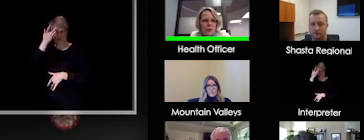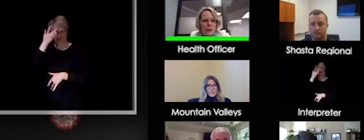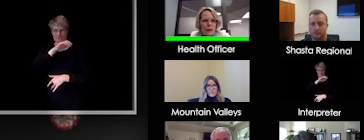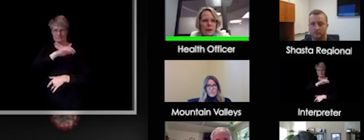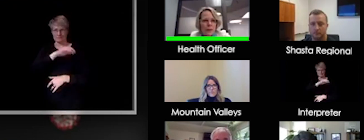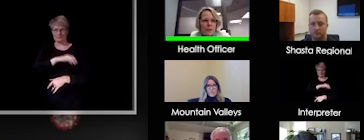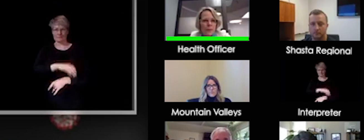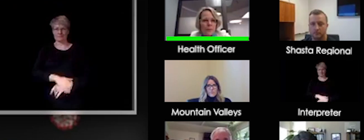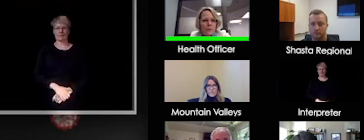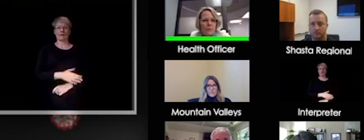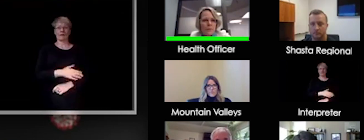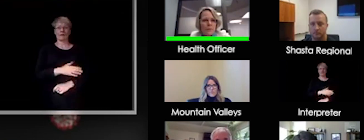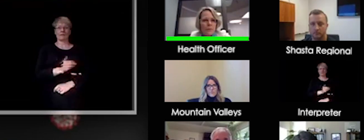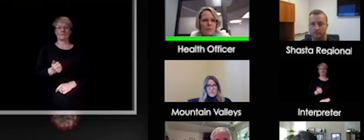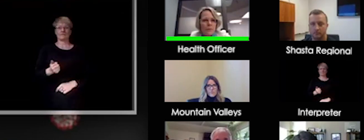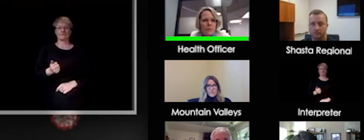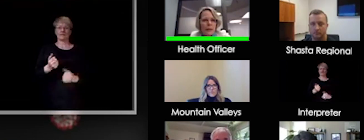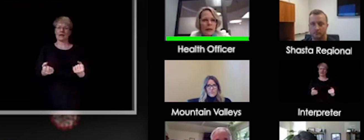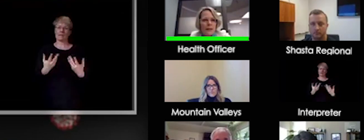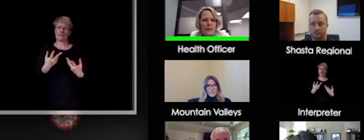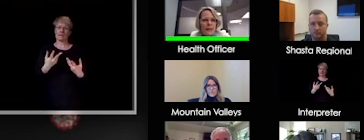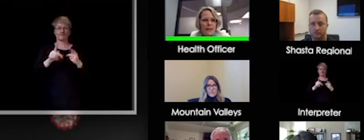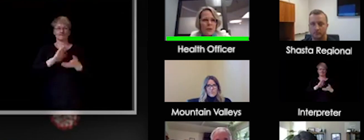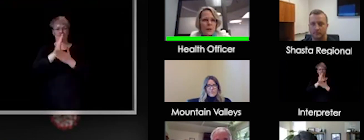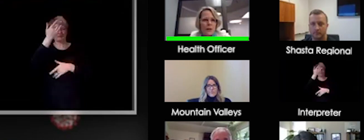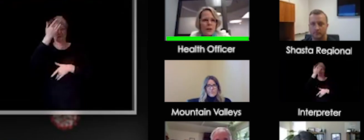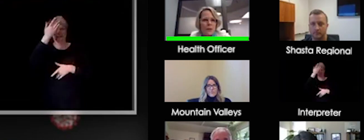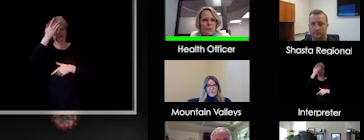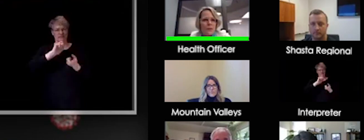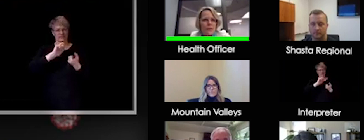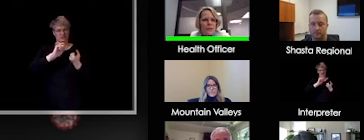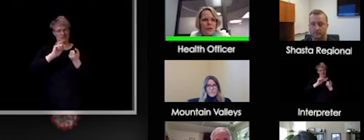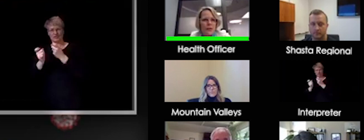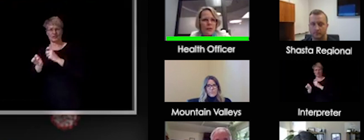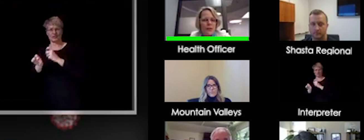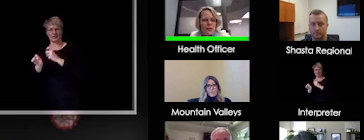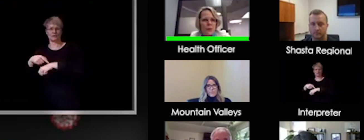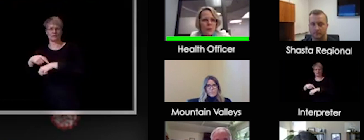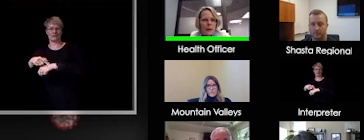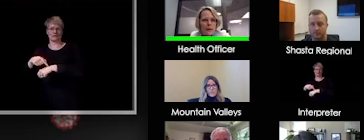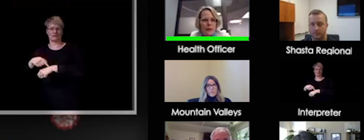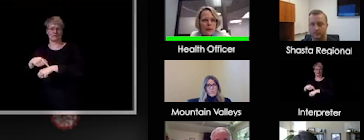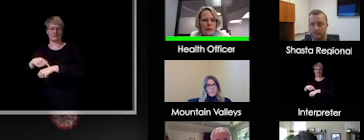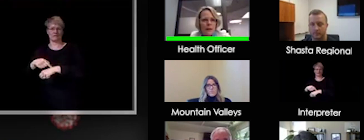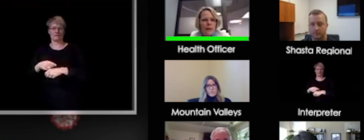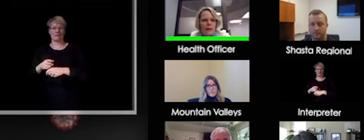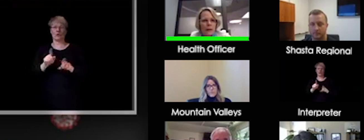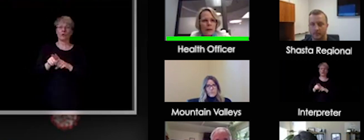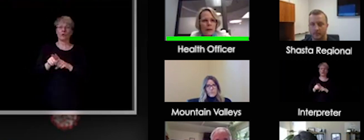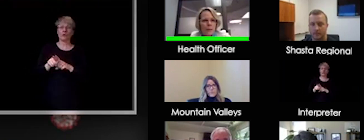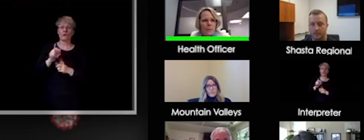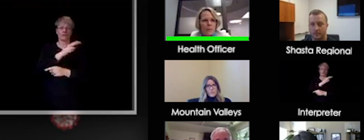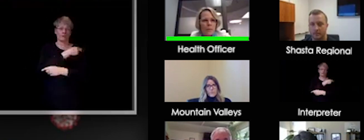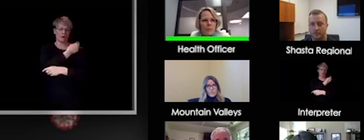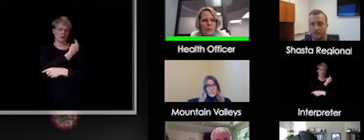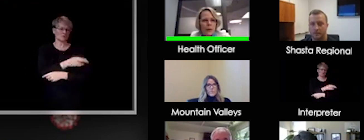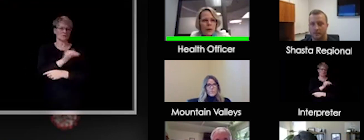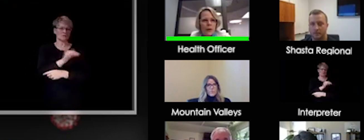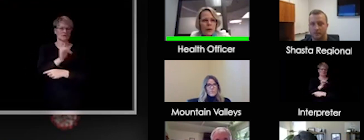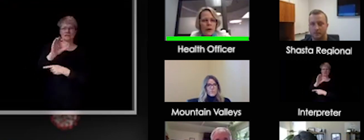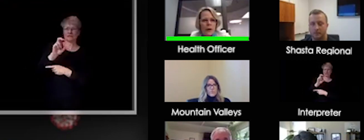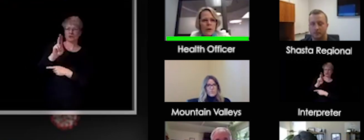changing over time, and then, as I said, there’s information on hospitalizations and ICU capacity.